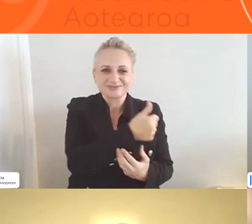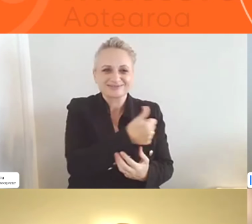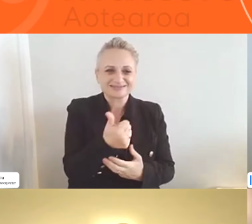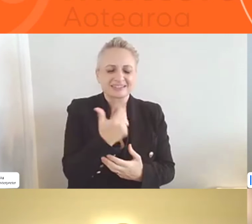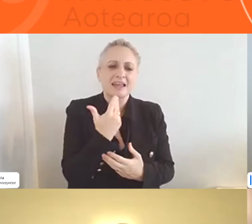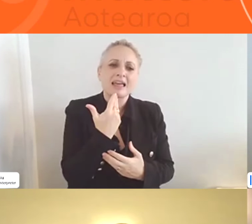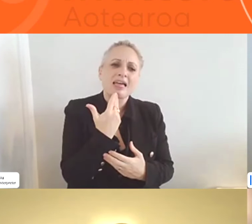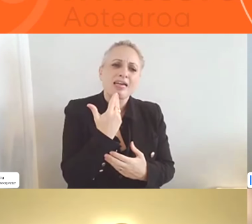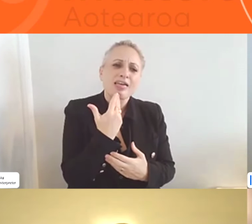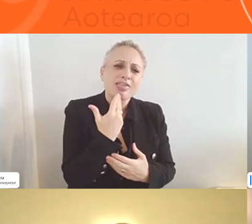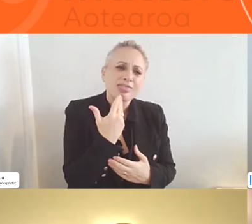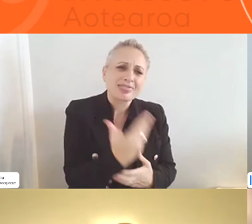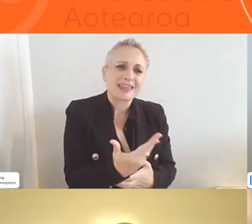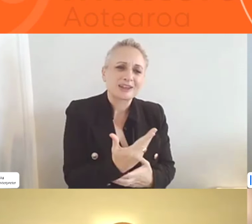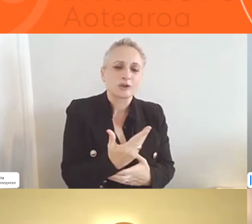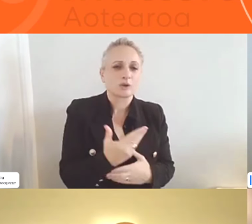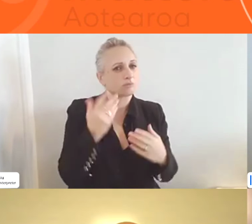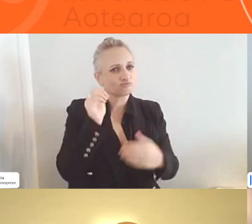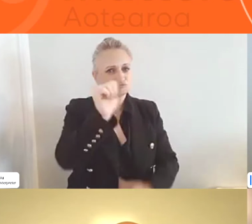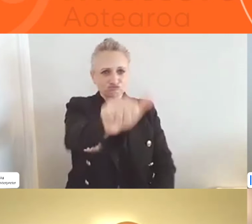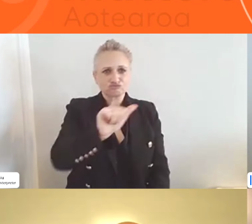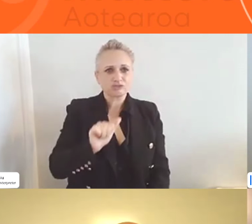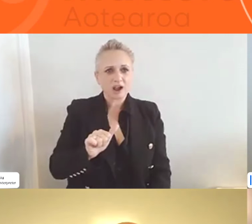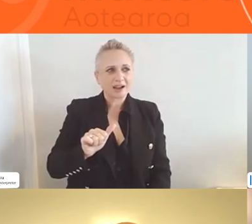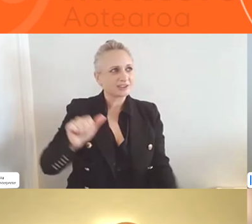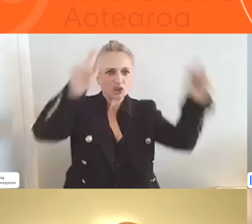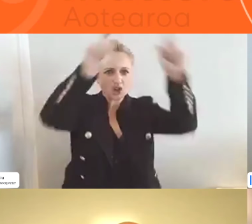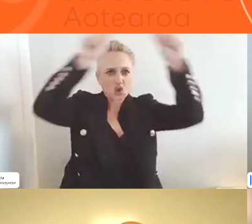is a big one alright. Cavity sliders are brilliant, we know they're